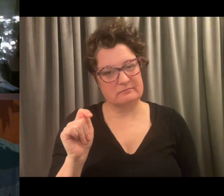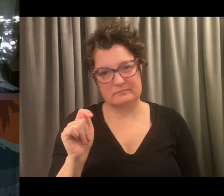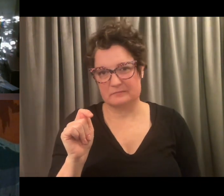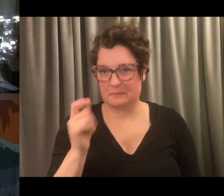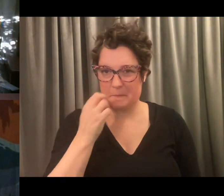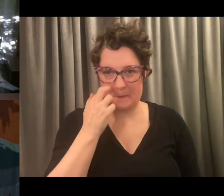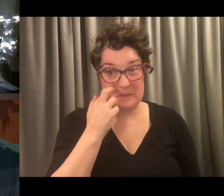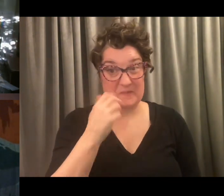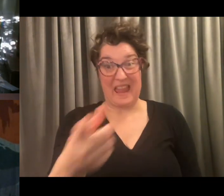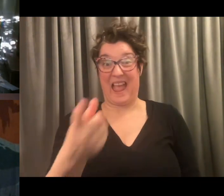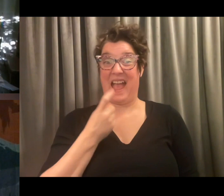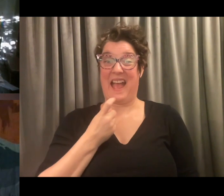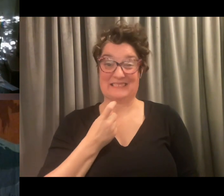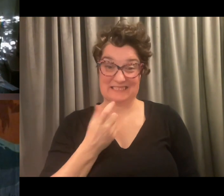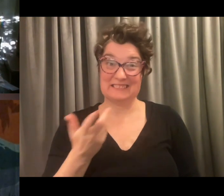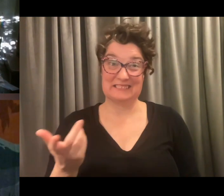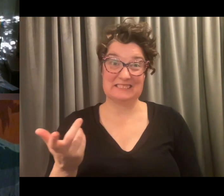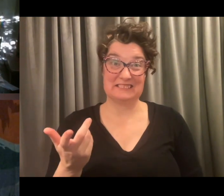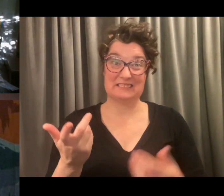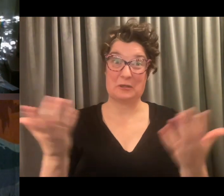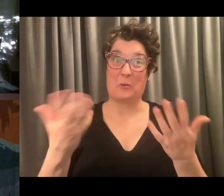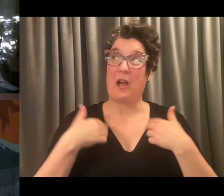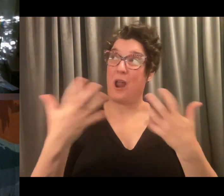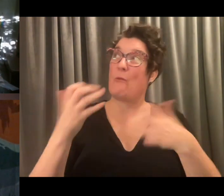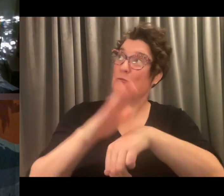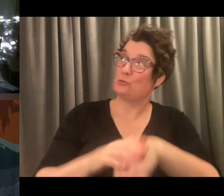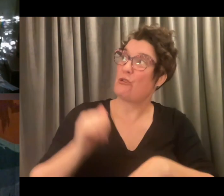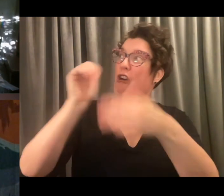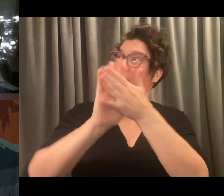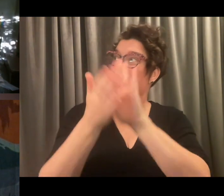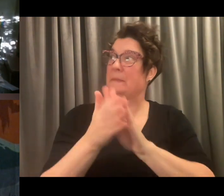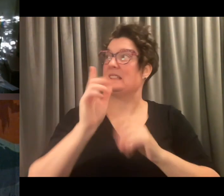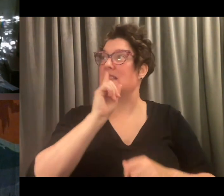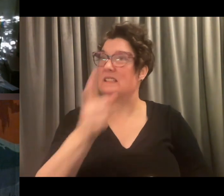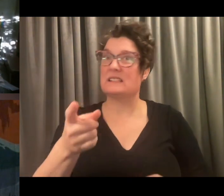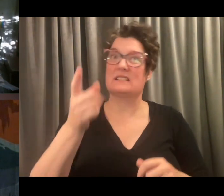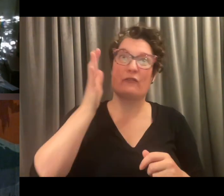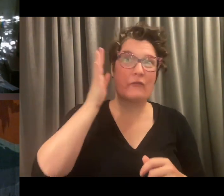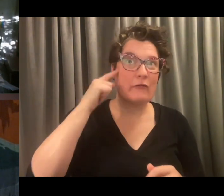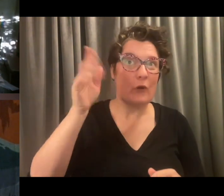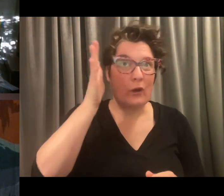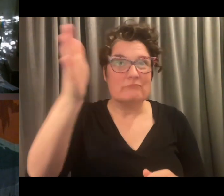into the world to come and that's the things that I feel really strongly about. Nomy: Yeah. Thank you for sharing what you feel strongly about.